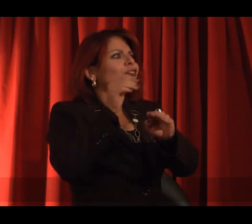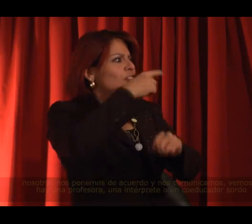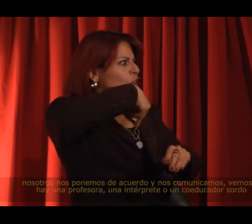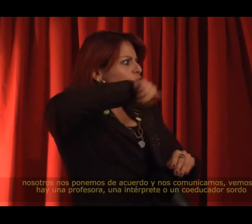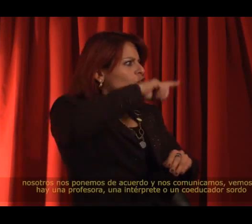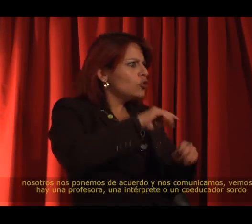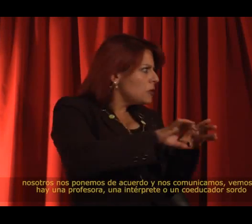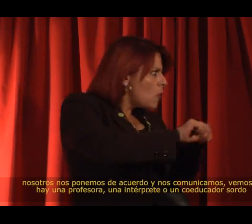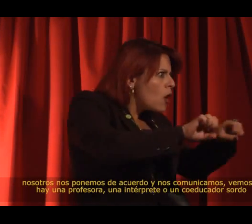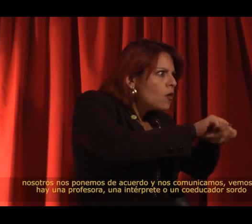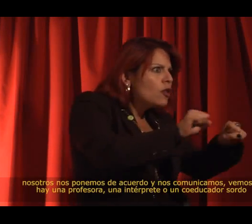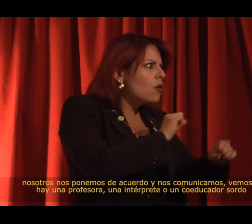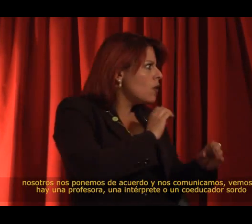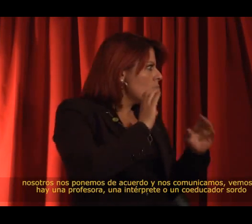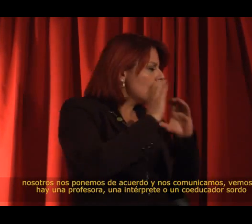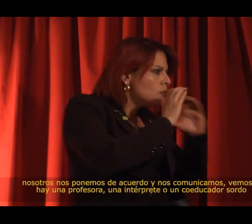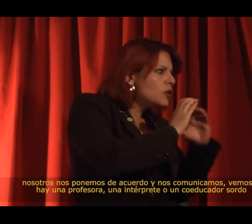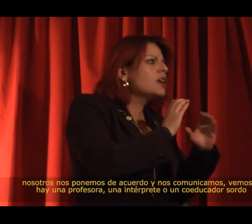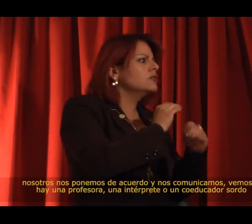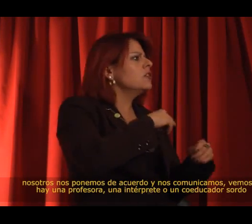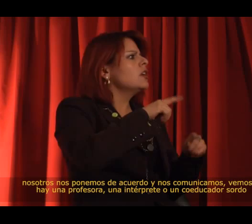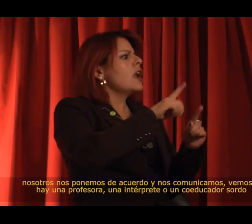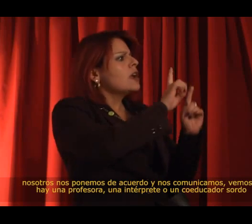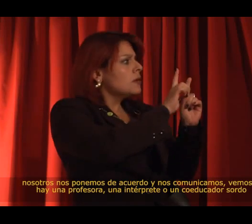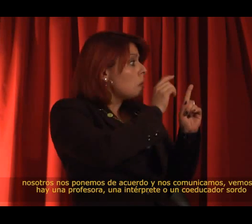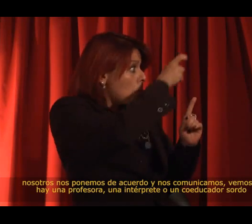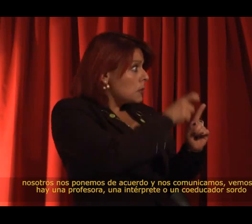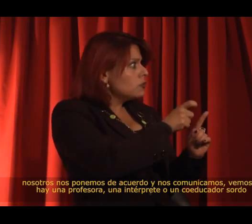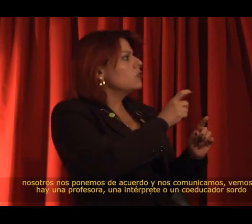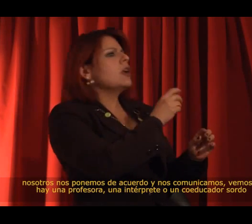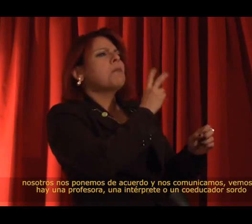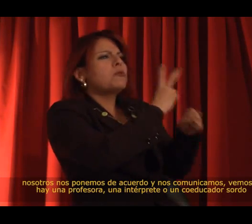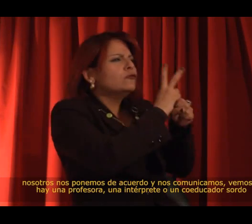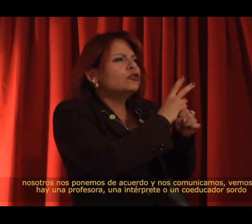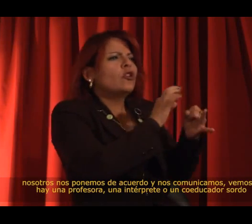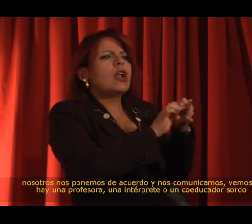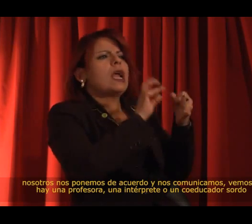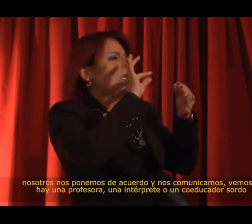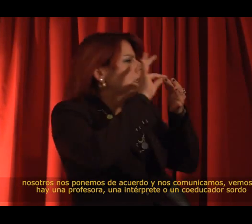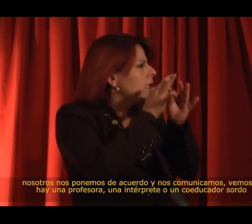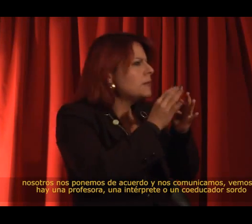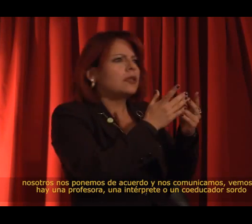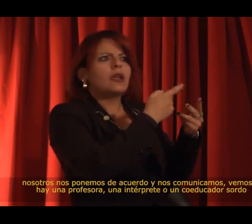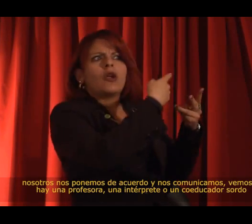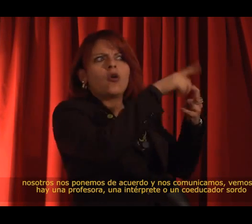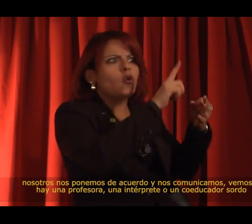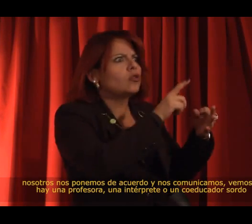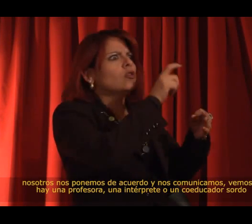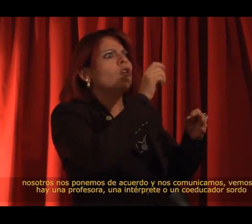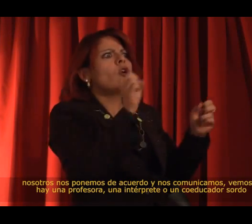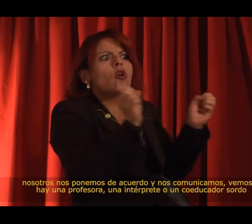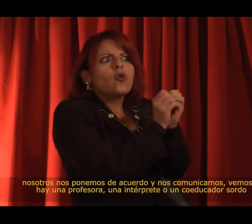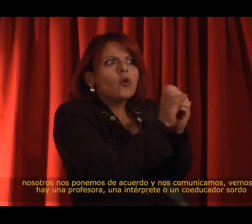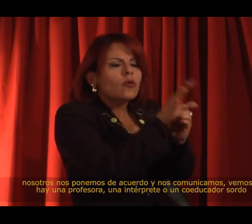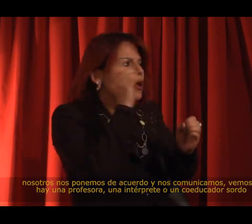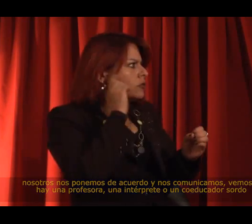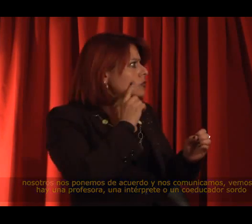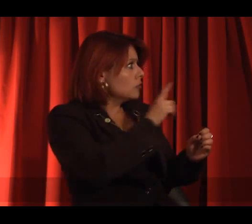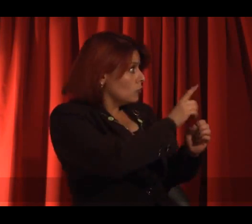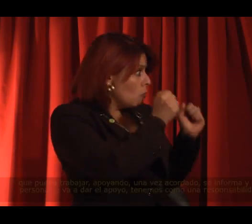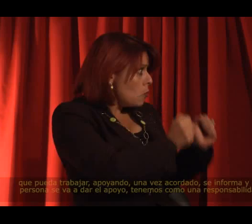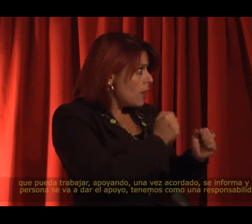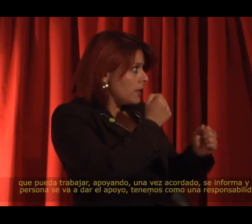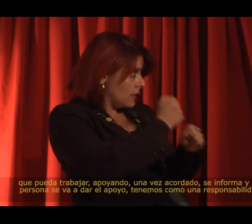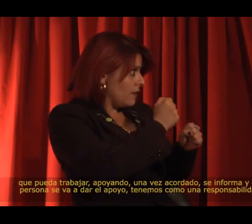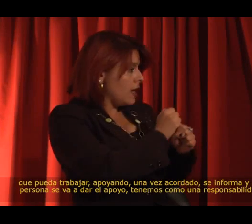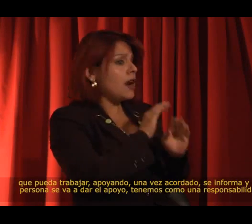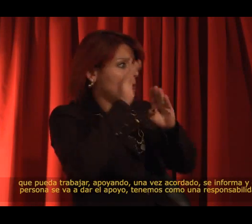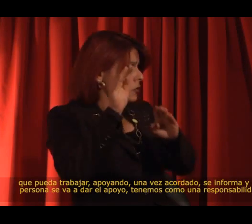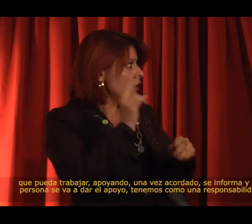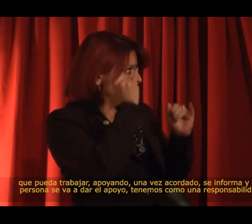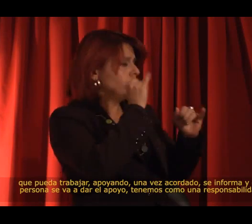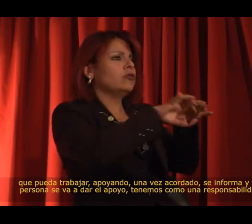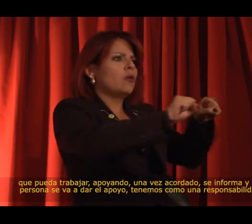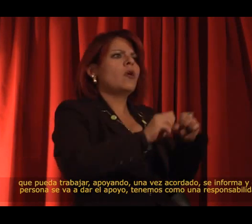We looked for people who could volunteer as deaf teacher, interpreter or teaching assistant for these deaf children.